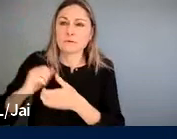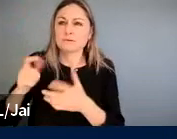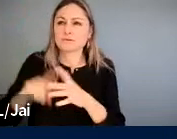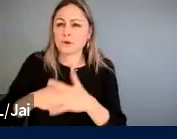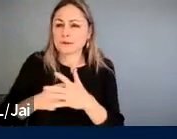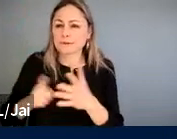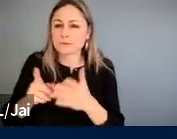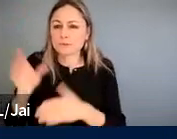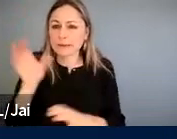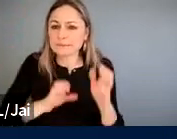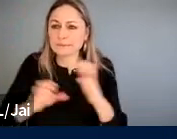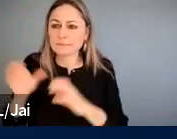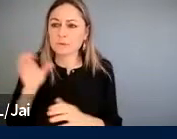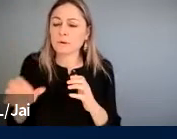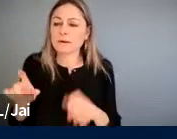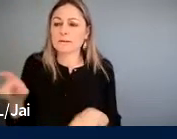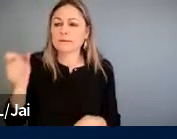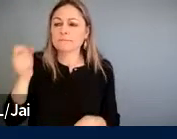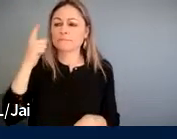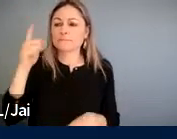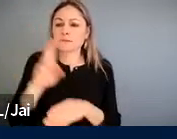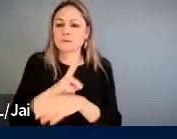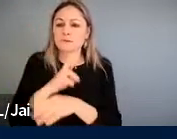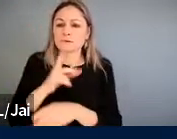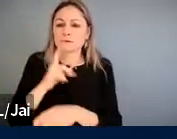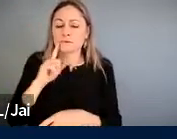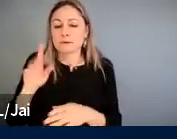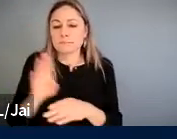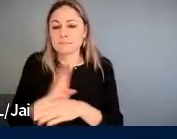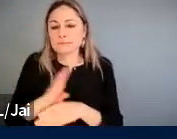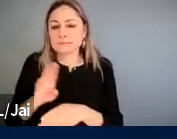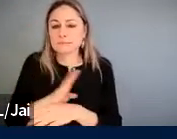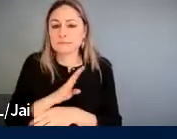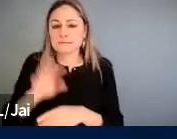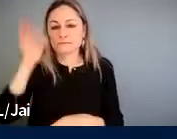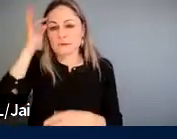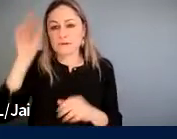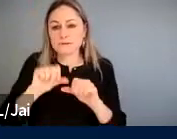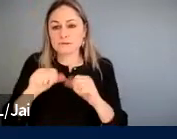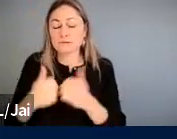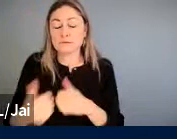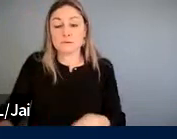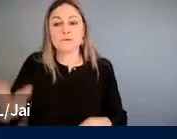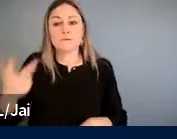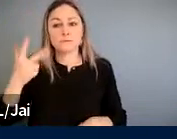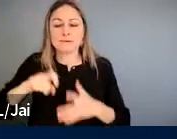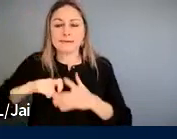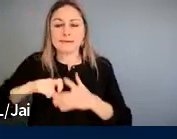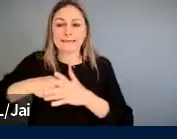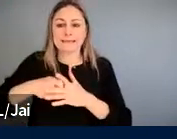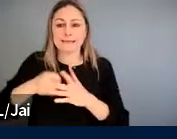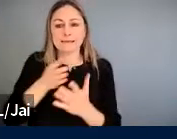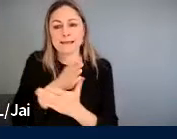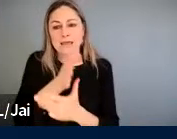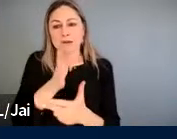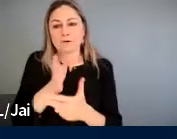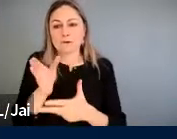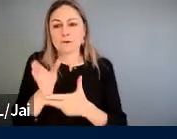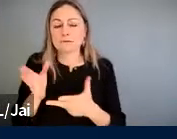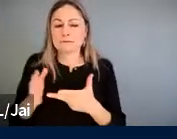of AI, for businesses and federal agencies. There were three key areas that we learned is the first